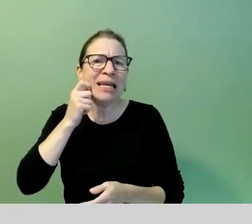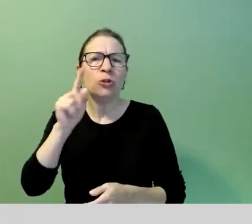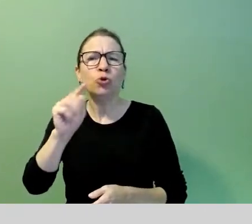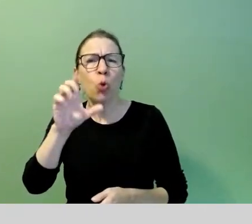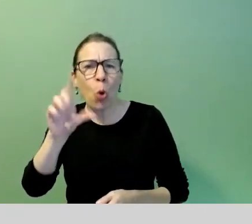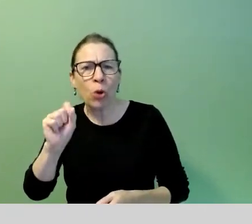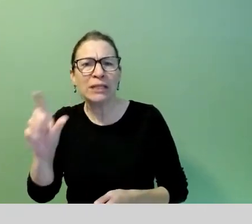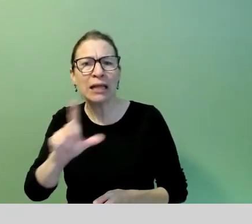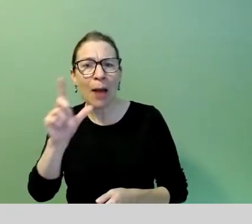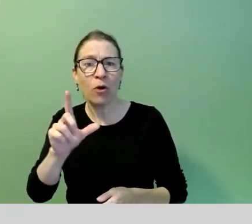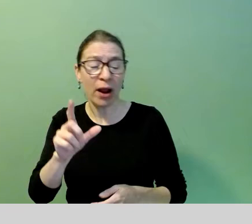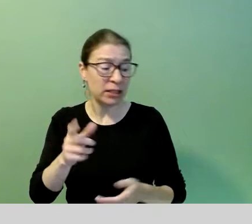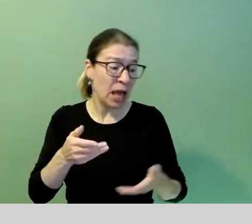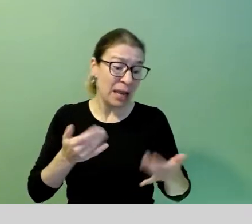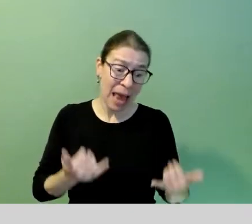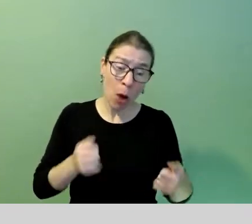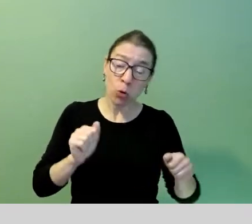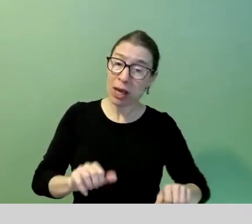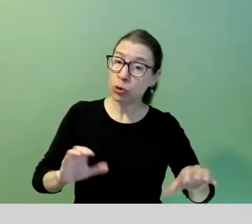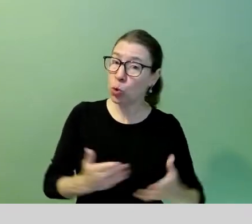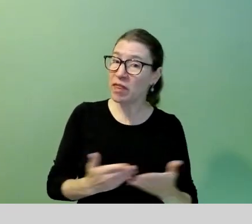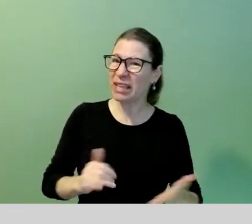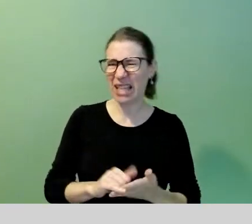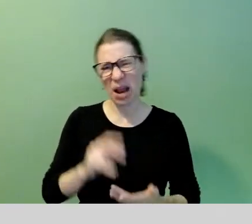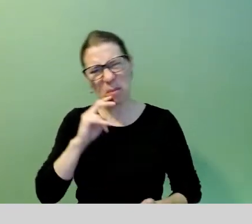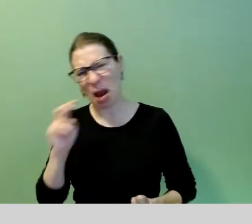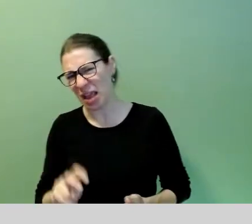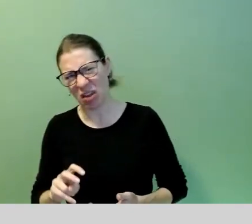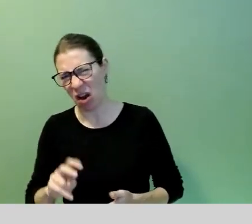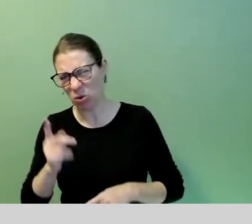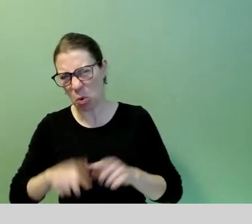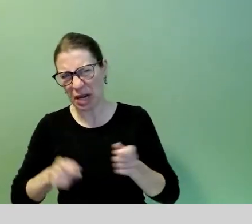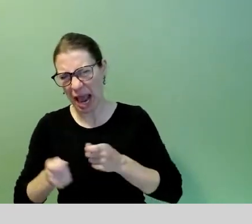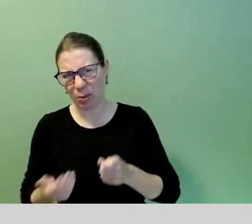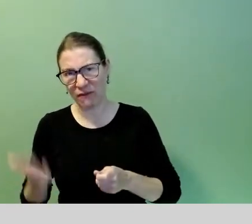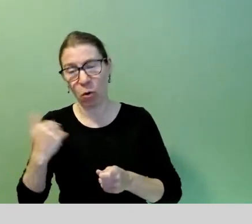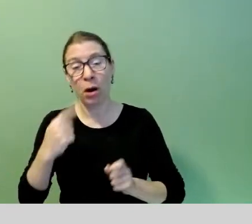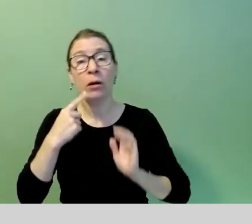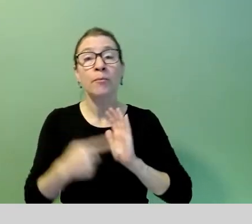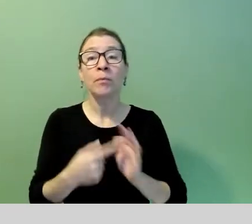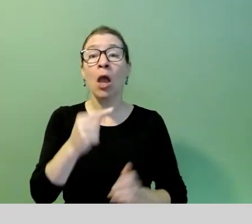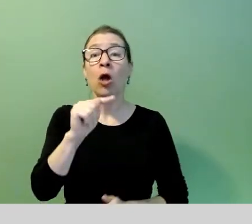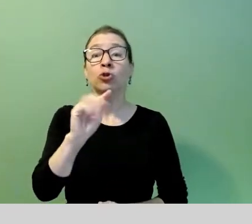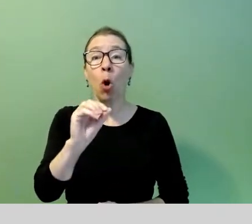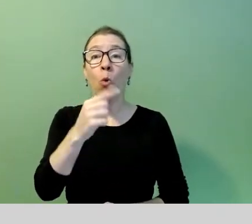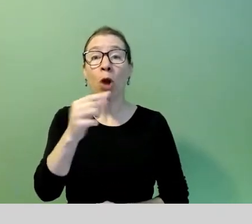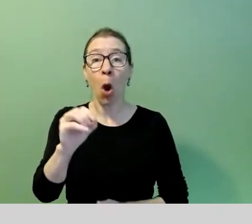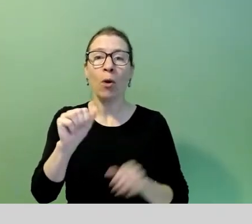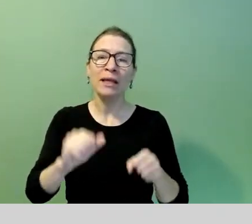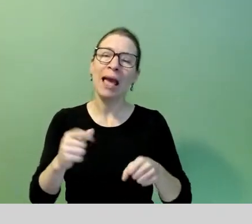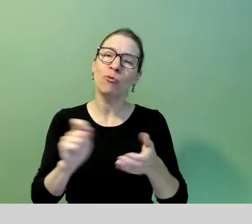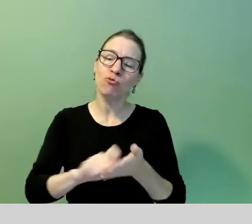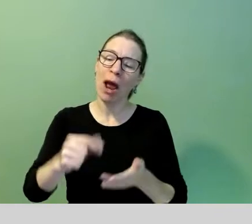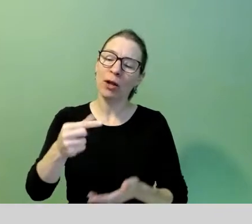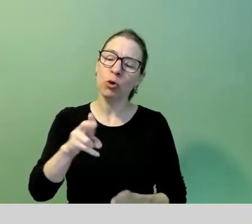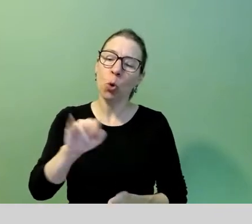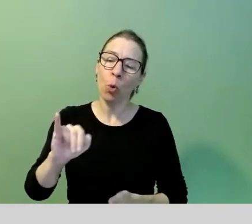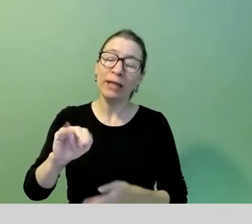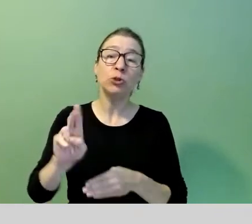Python just wasn't very good at before. Things like Toga, which allows you to write GUIs that use the OS styled widgets in Python.